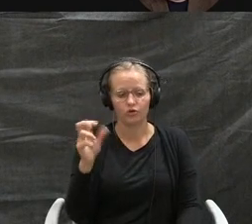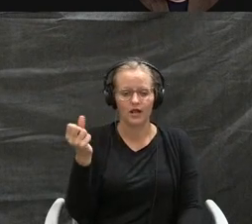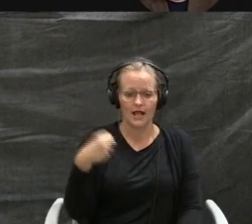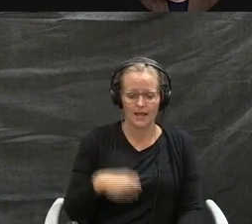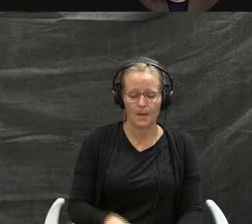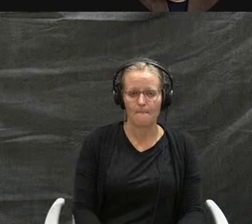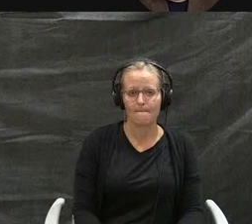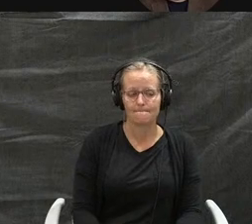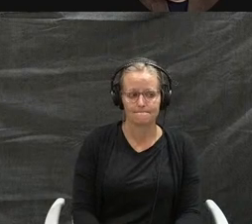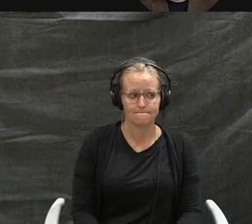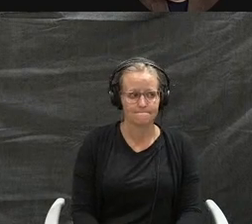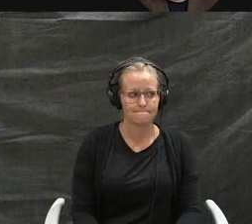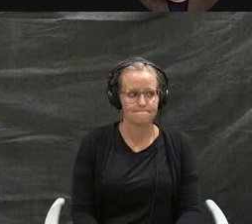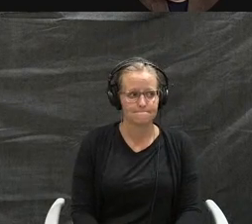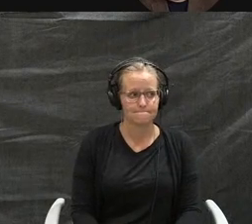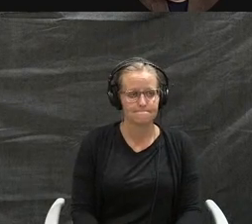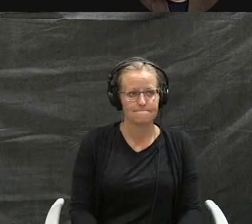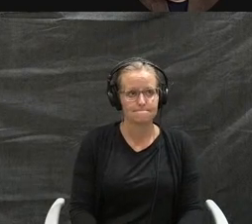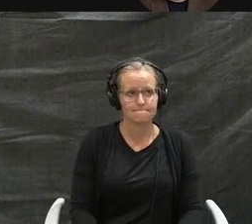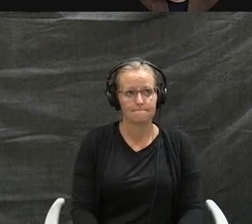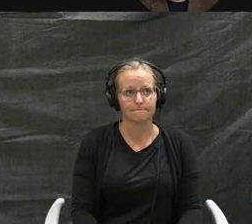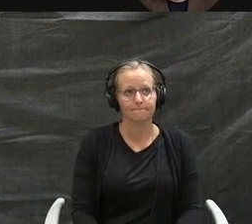Hi. Motion carries.